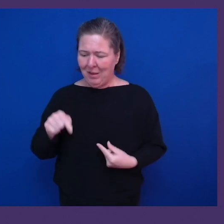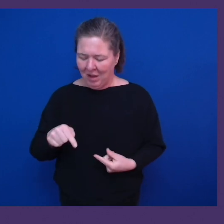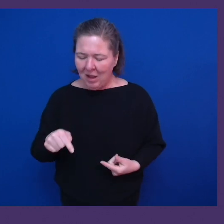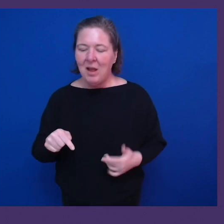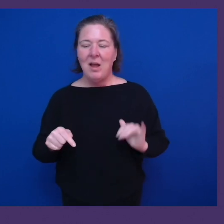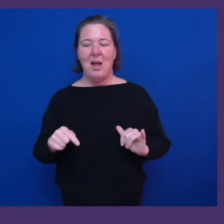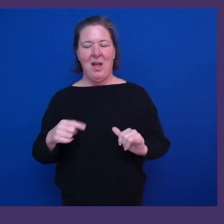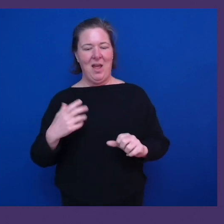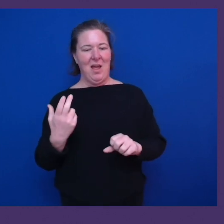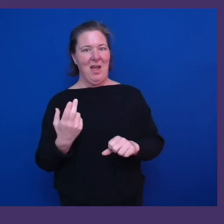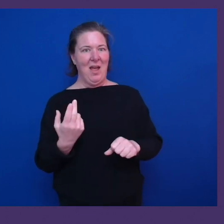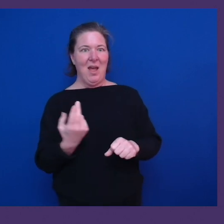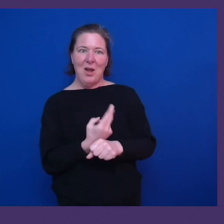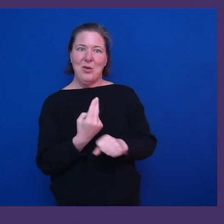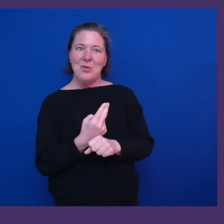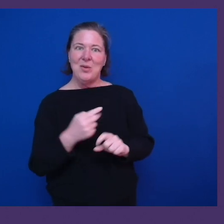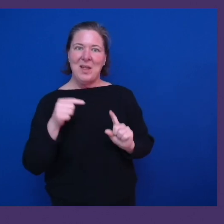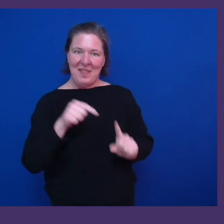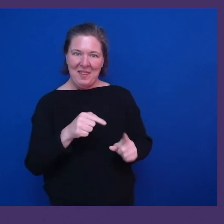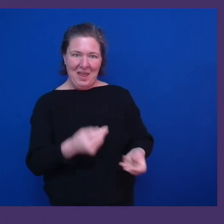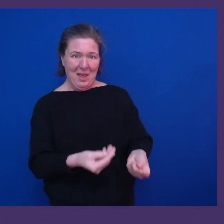to provide employees like that.